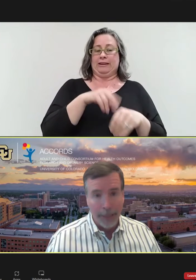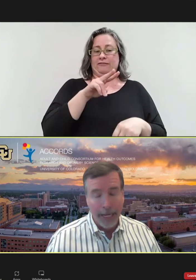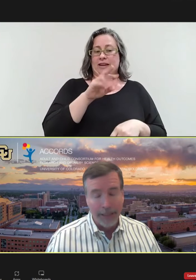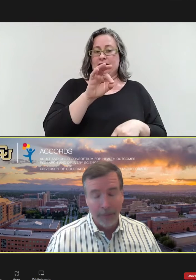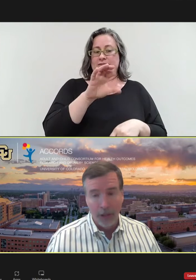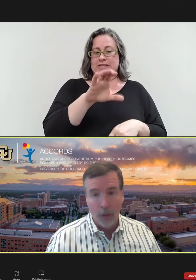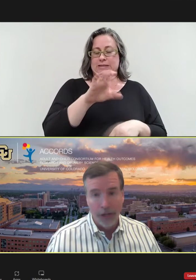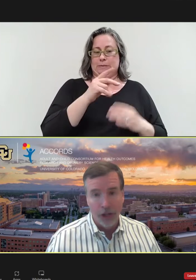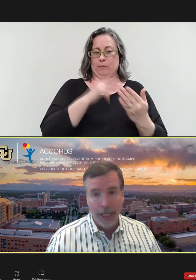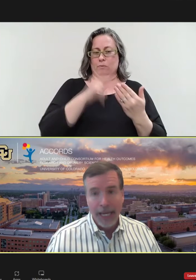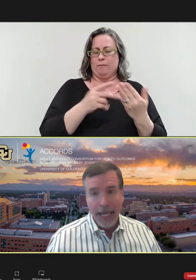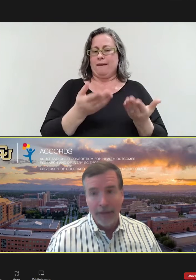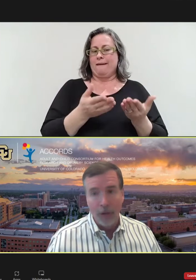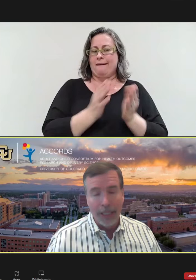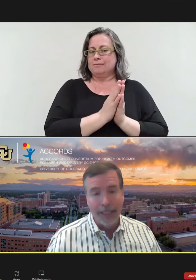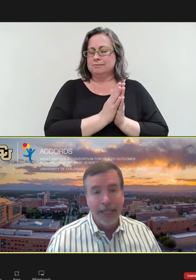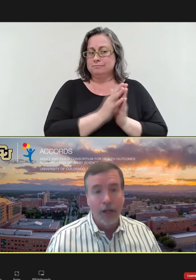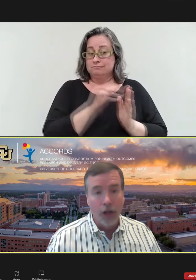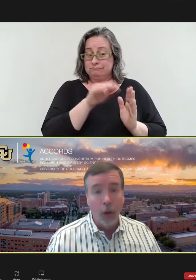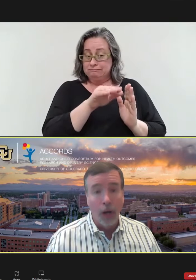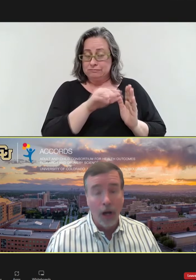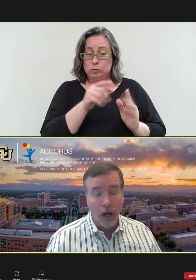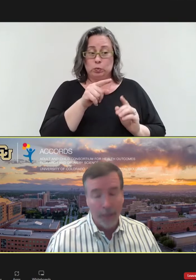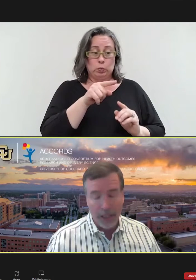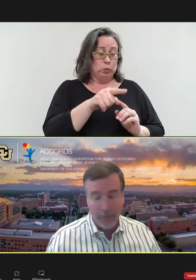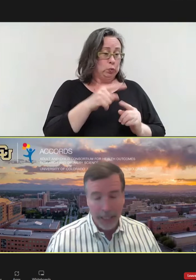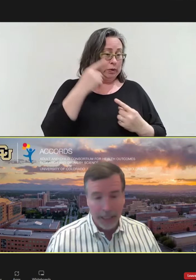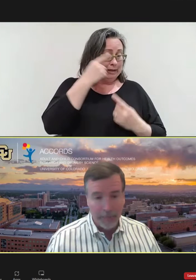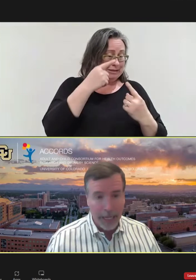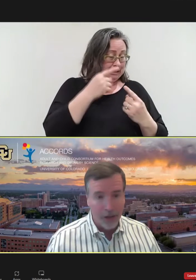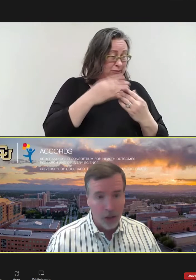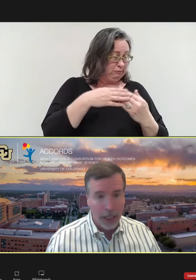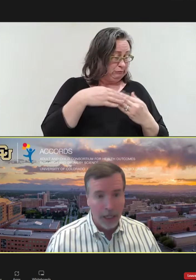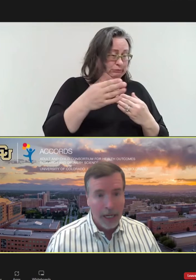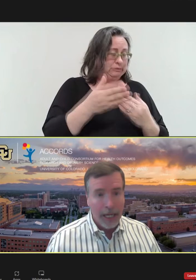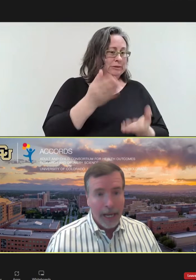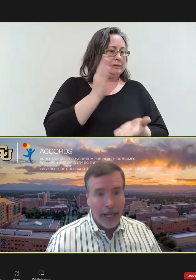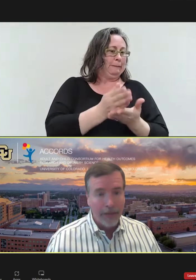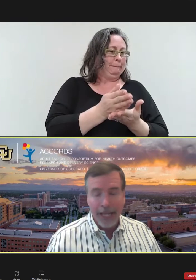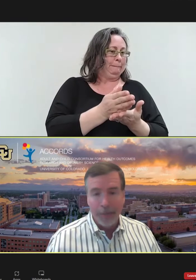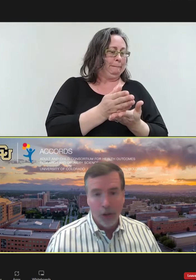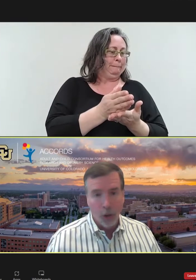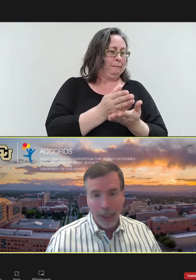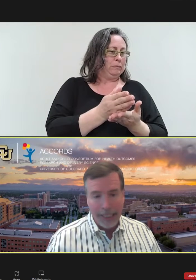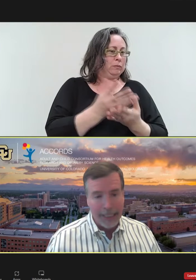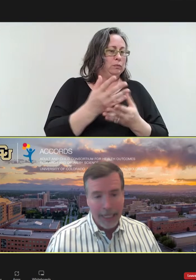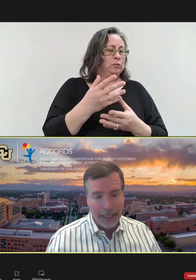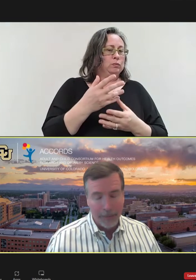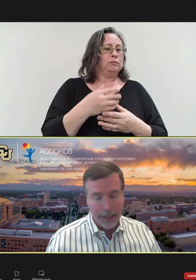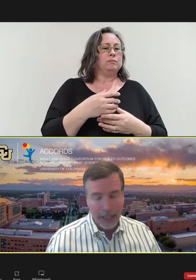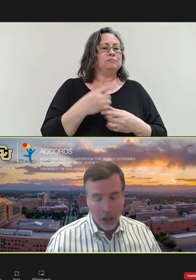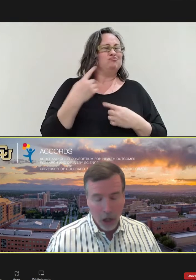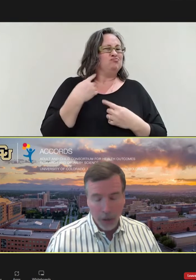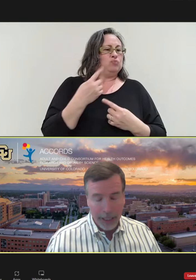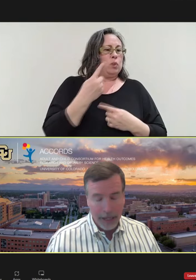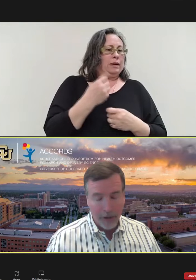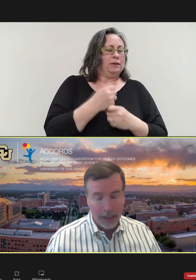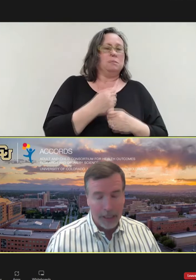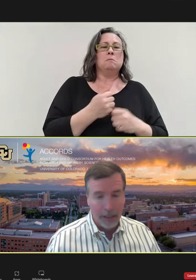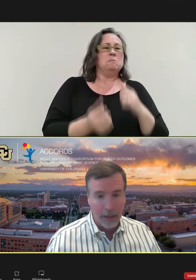and asked them the question, have you considered no longer participating in the past year? And the vast majority said -- simply said no. They had never considered or